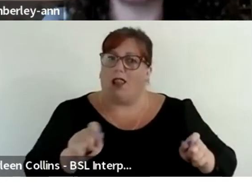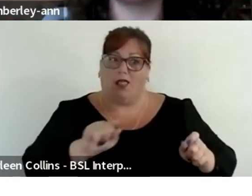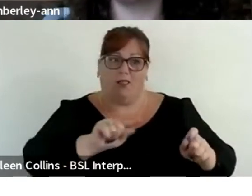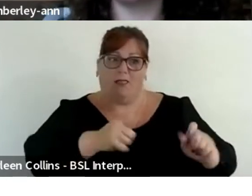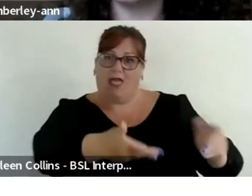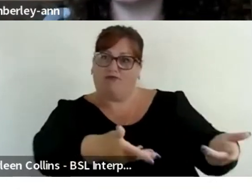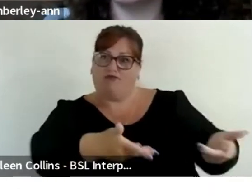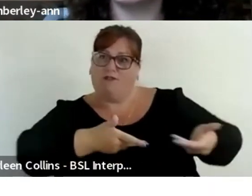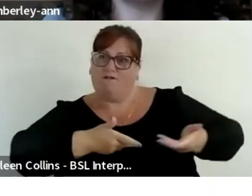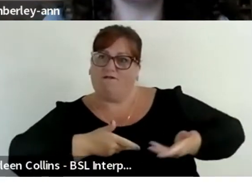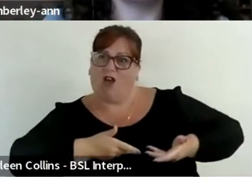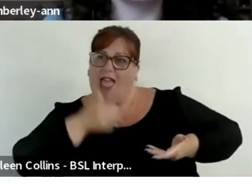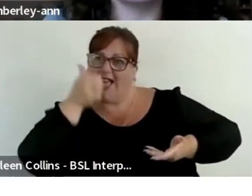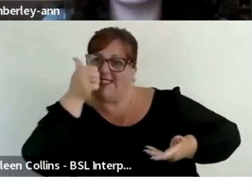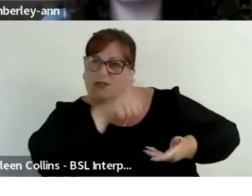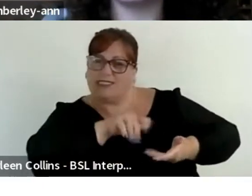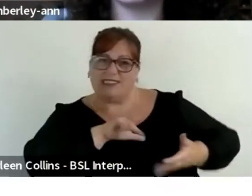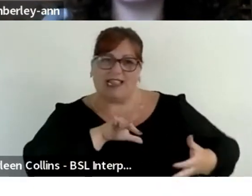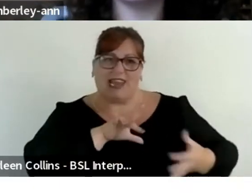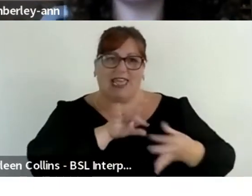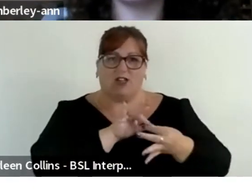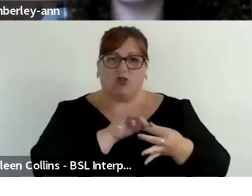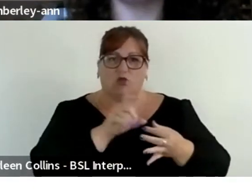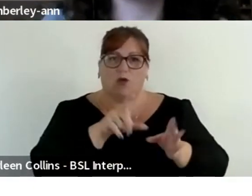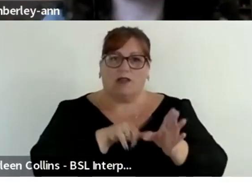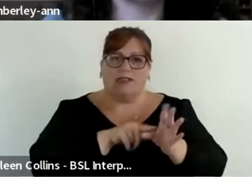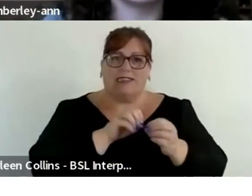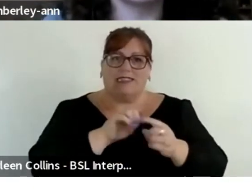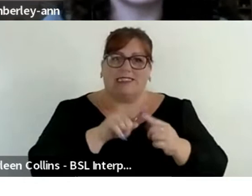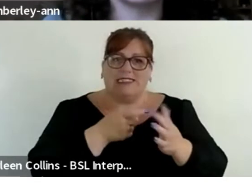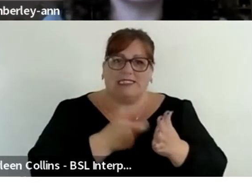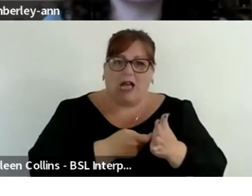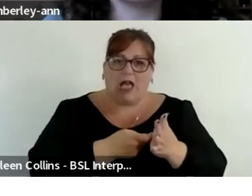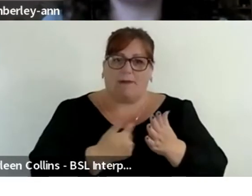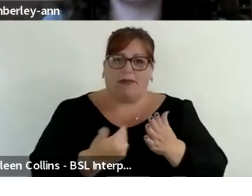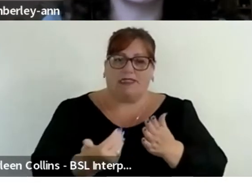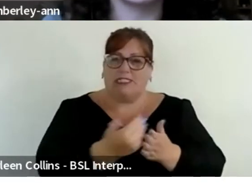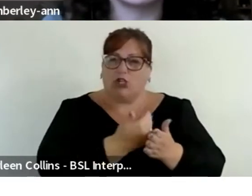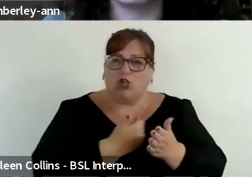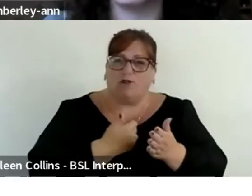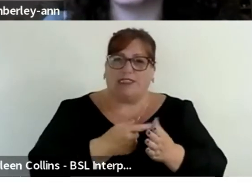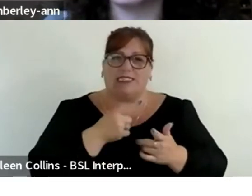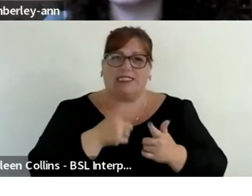cyber security, audit, digital audit, consulting, mergers and acquisitions